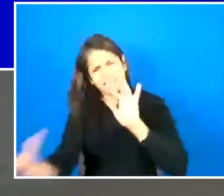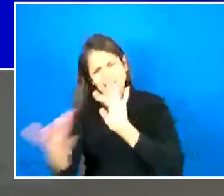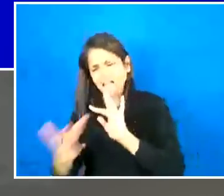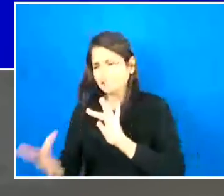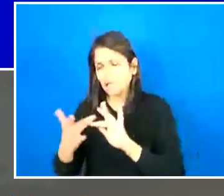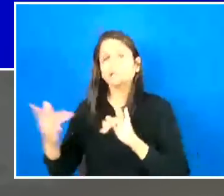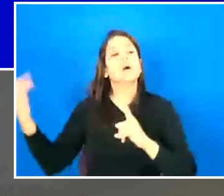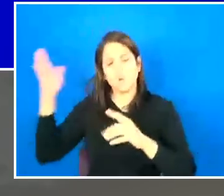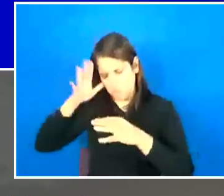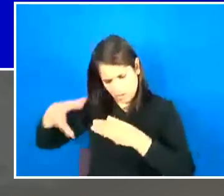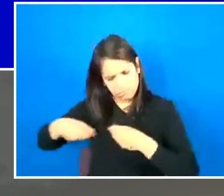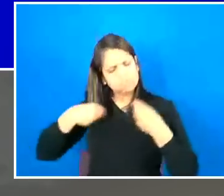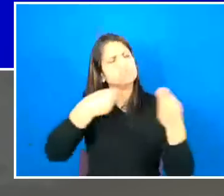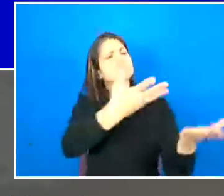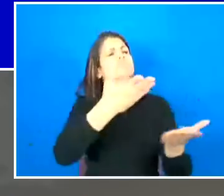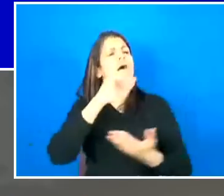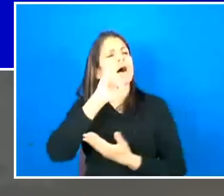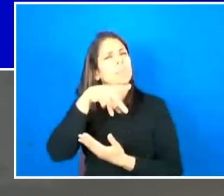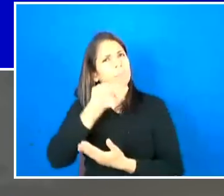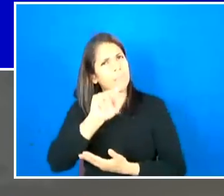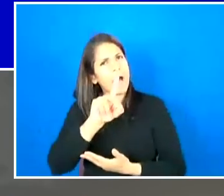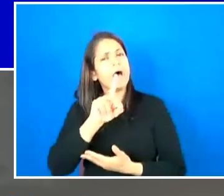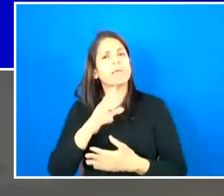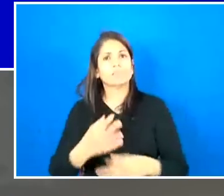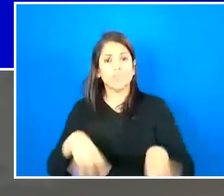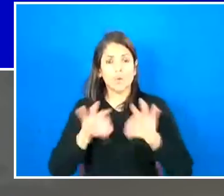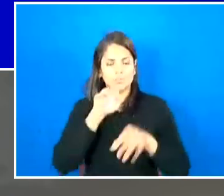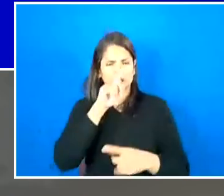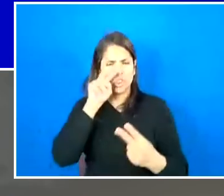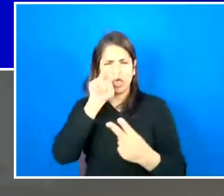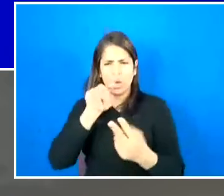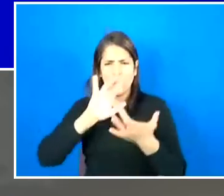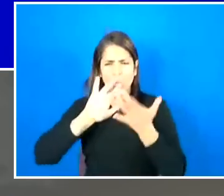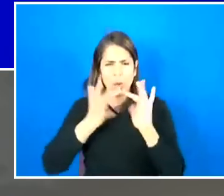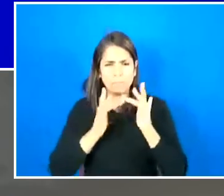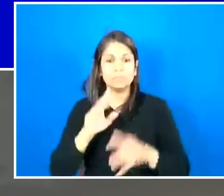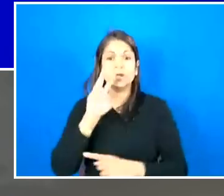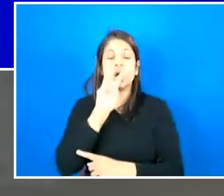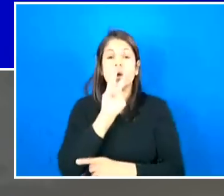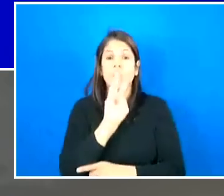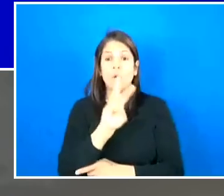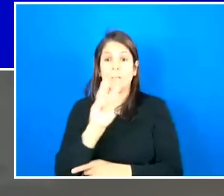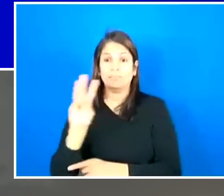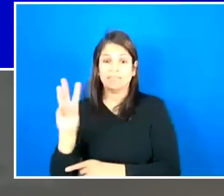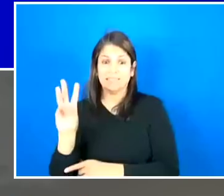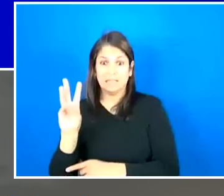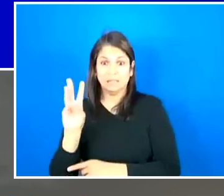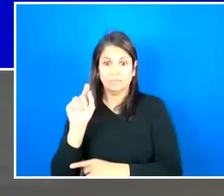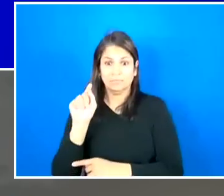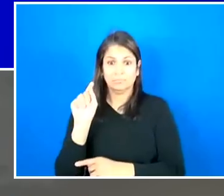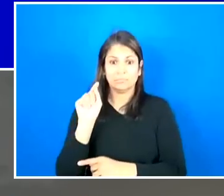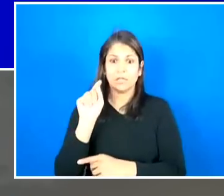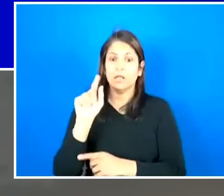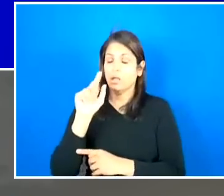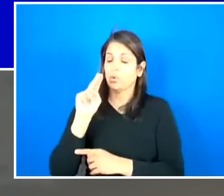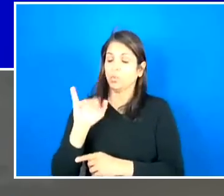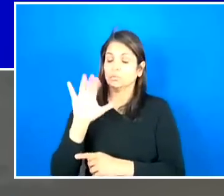PHONE CAUSE Z AND CALL 311. WE CAN SHIP IT, HAVE IT TO YOU IN A MATTER OF DAYS.